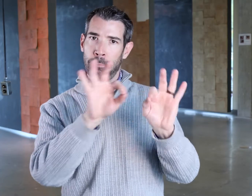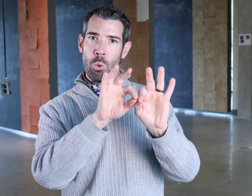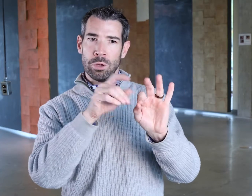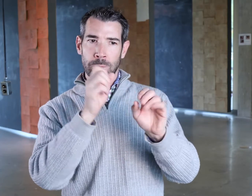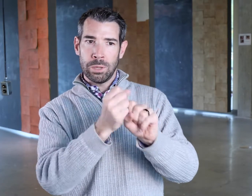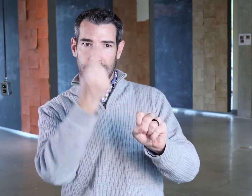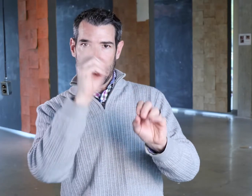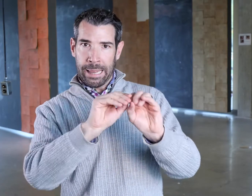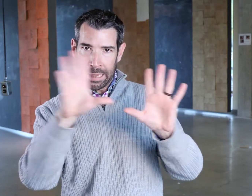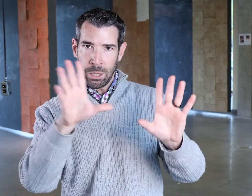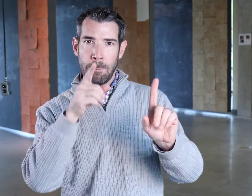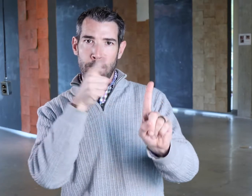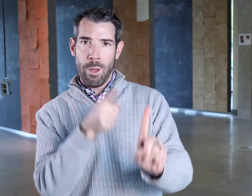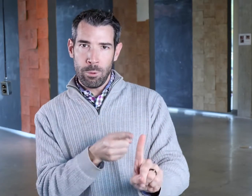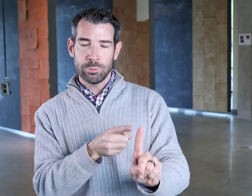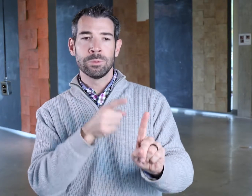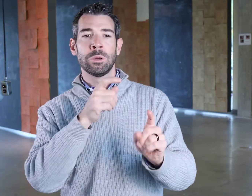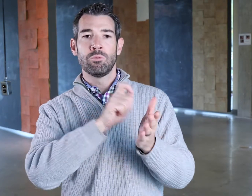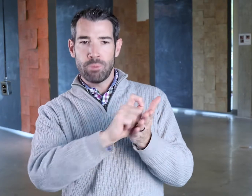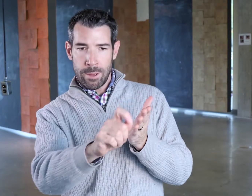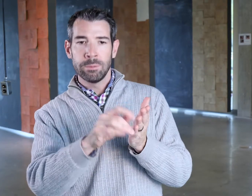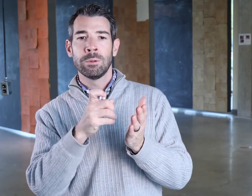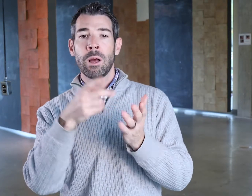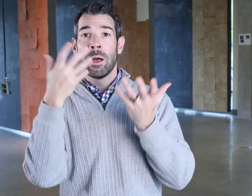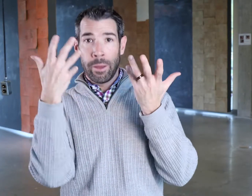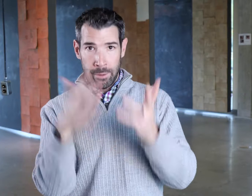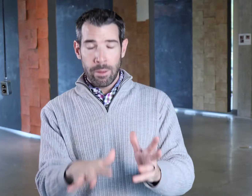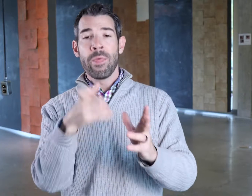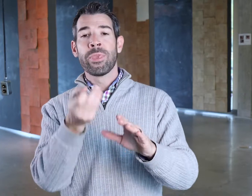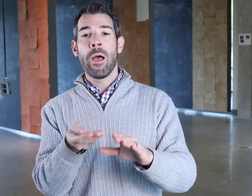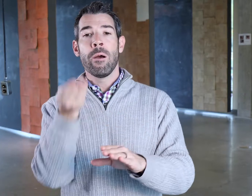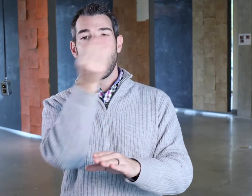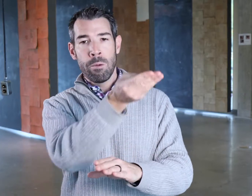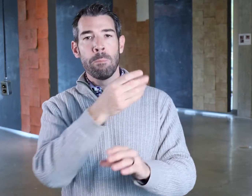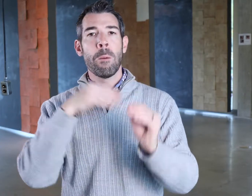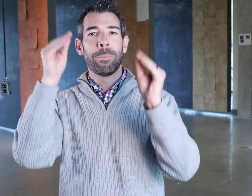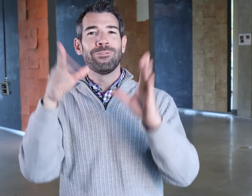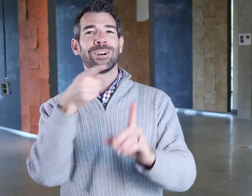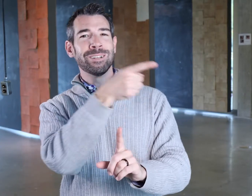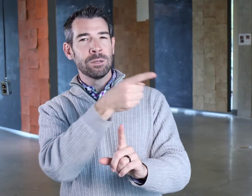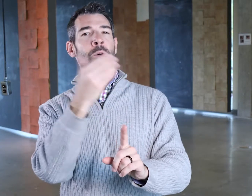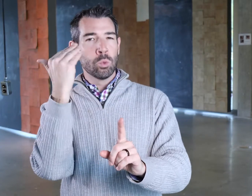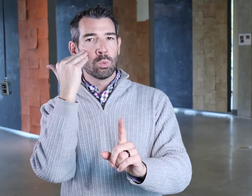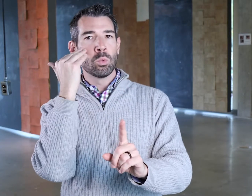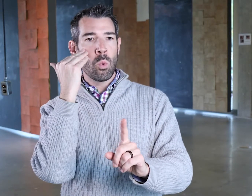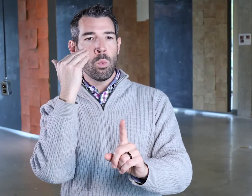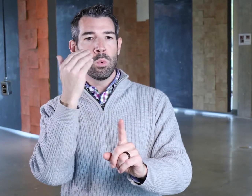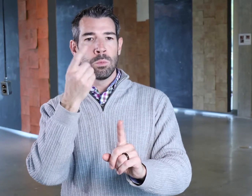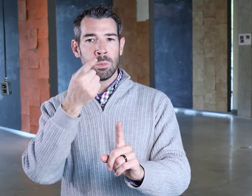sense in English, as it's important to clearly write one's points. After turning in a test, the professor